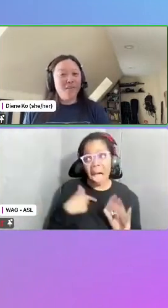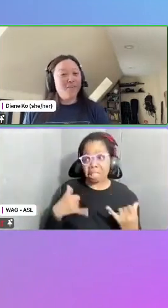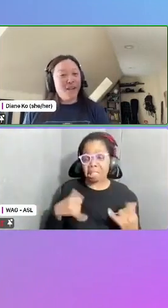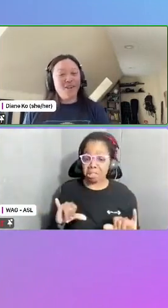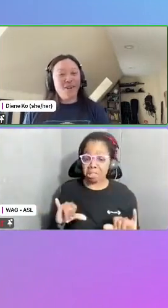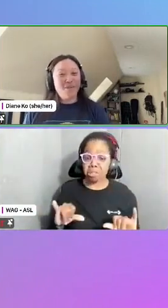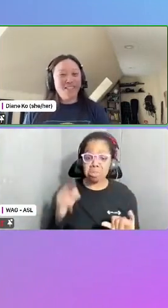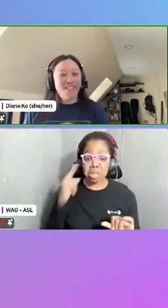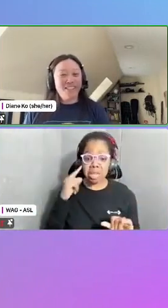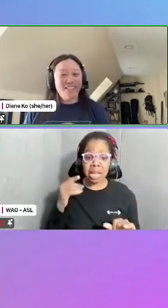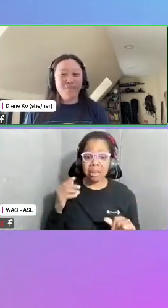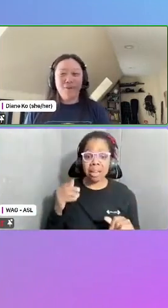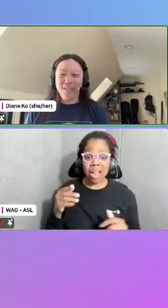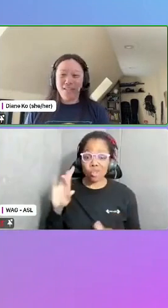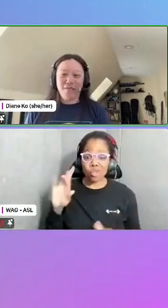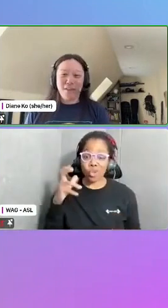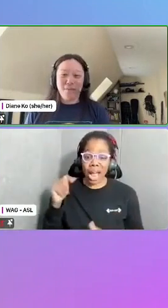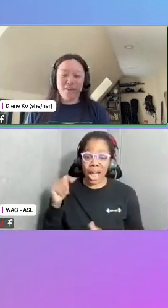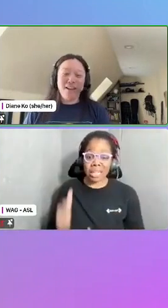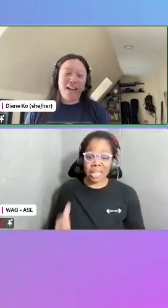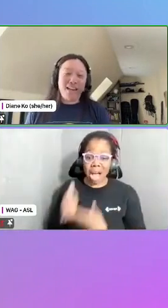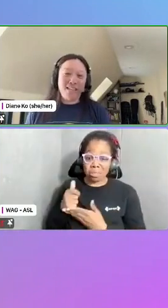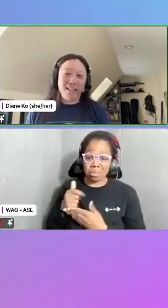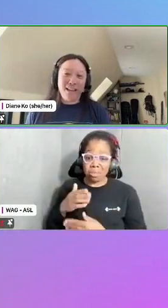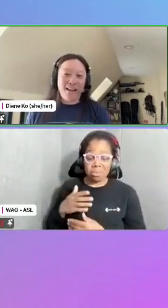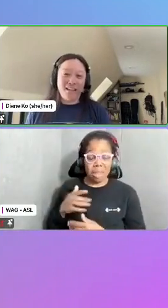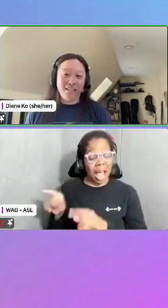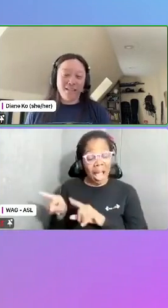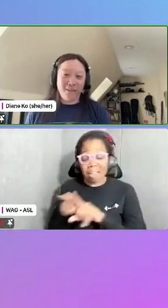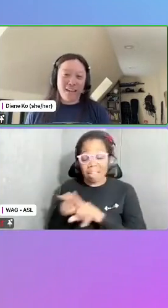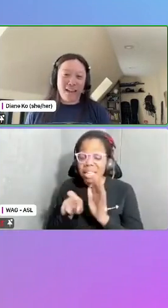blanket with her eyes half closed. Let's recap some of